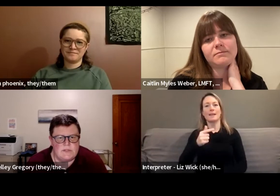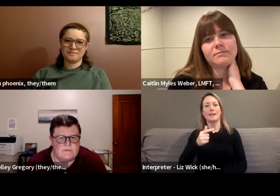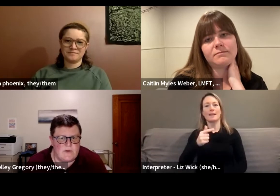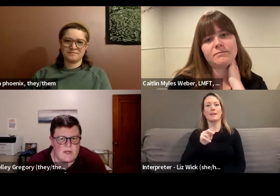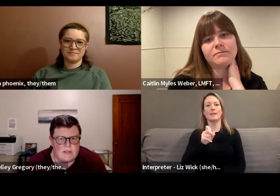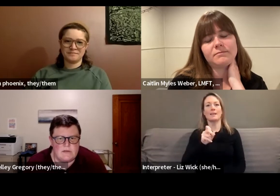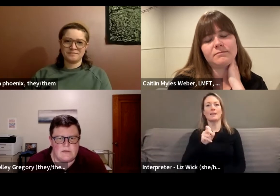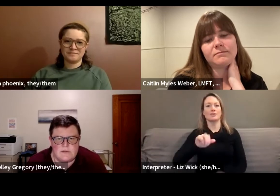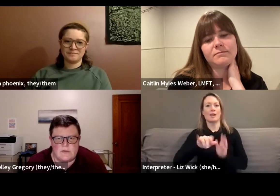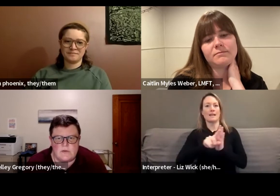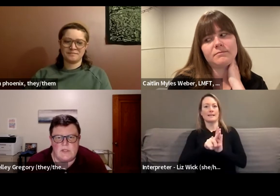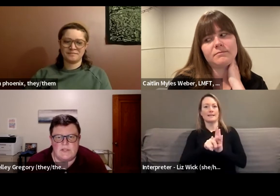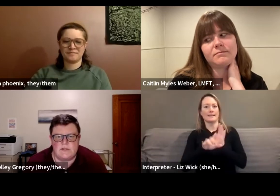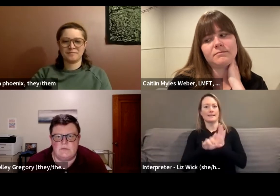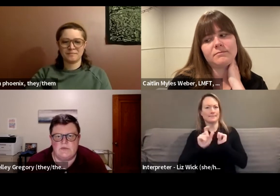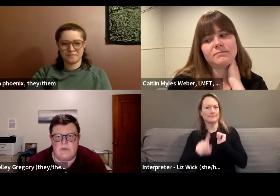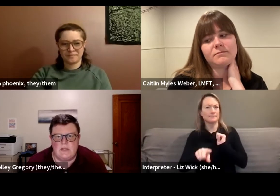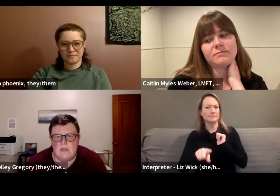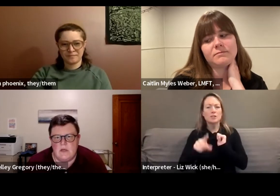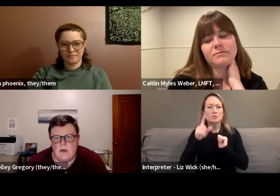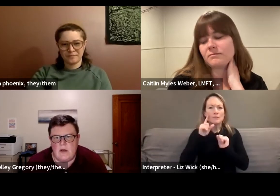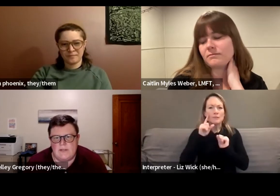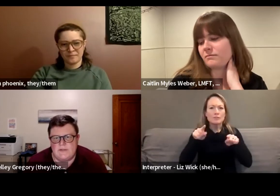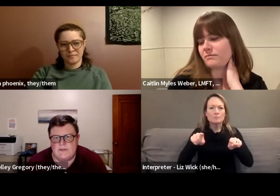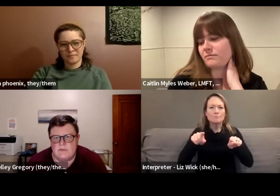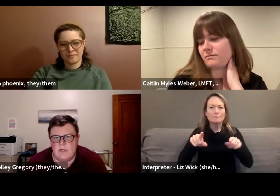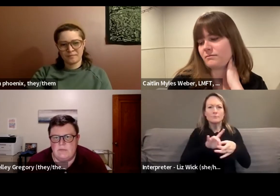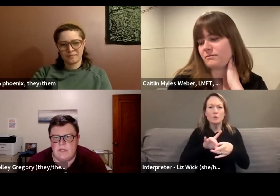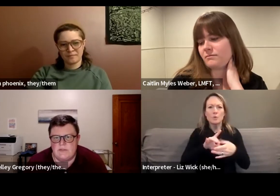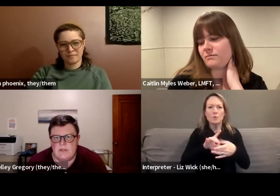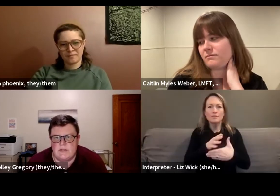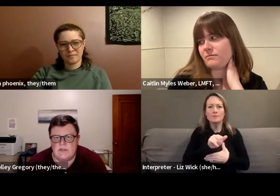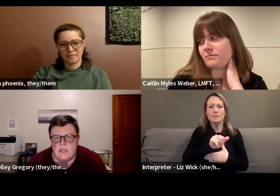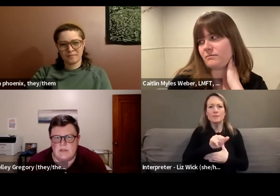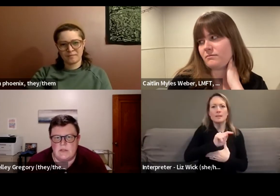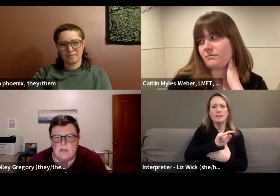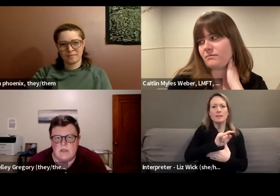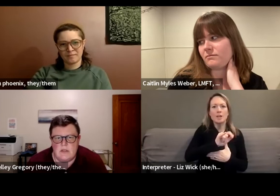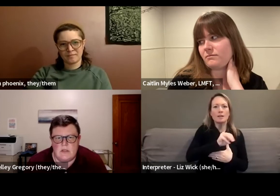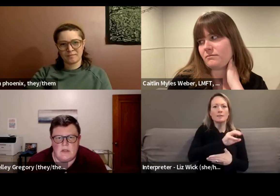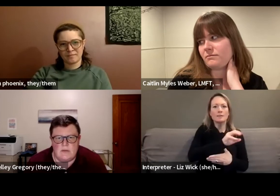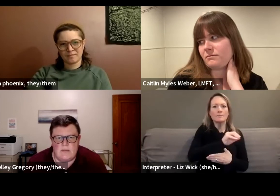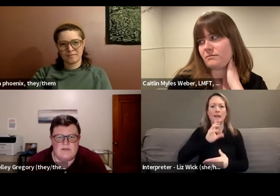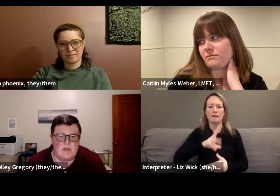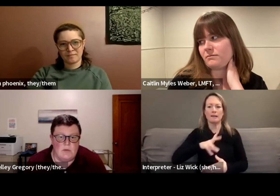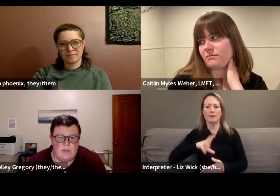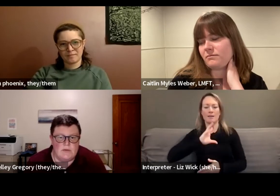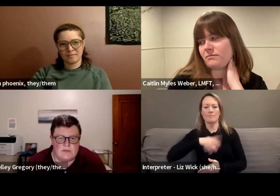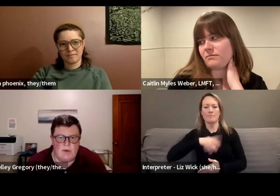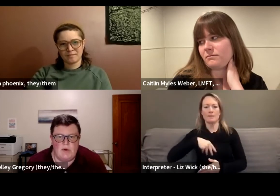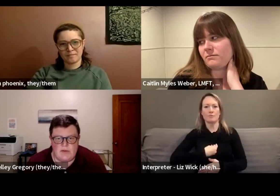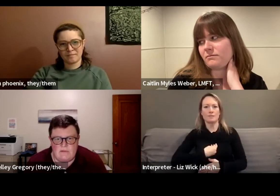"Do you find there's a correlation between autism and being transgender? As someone who is both,